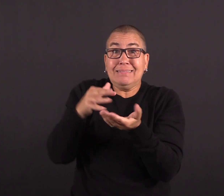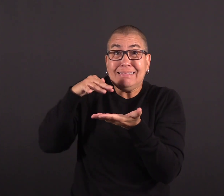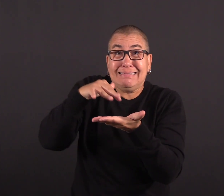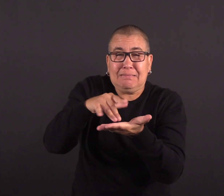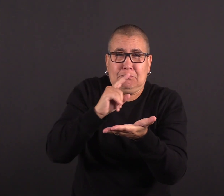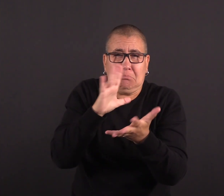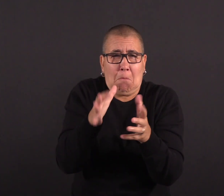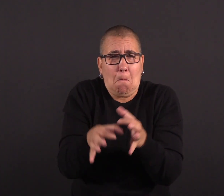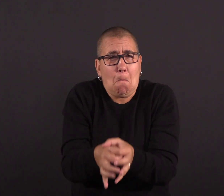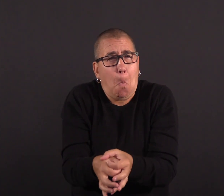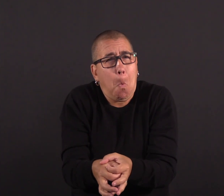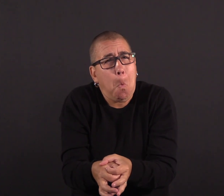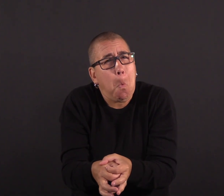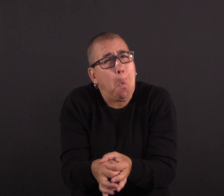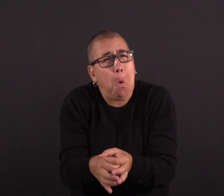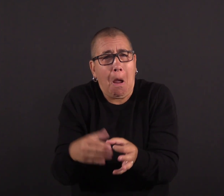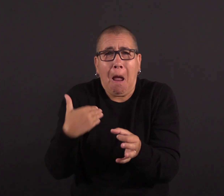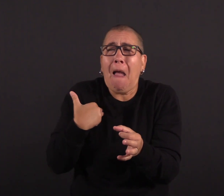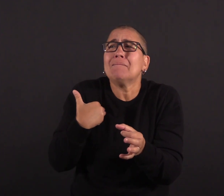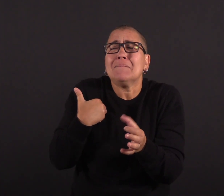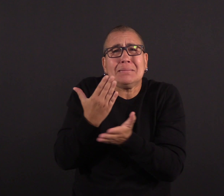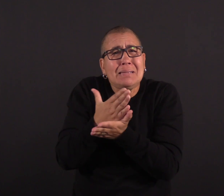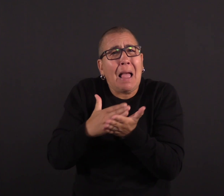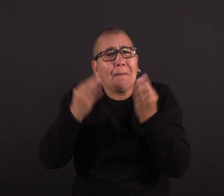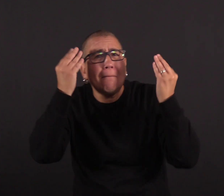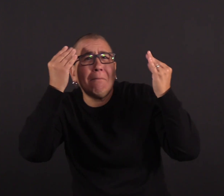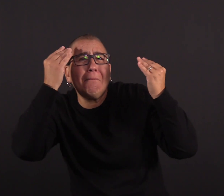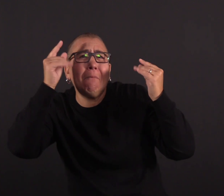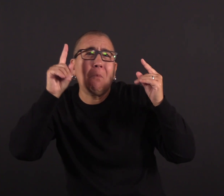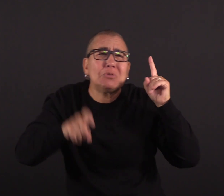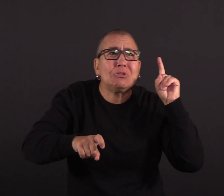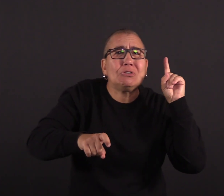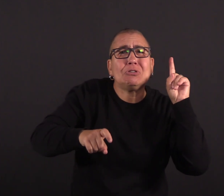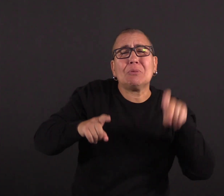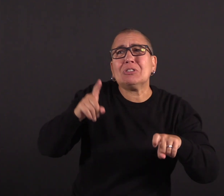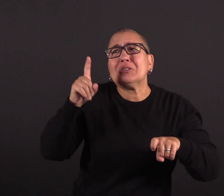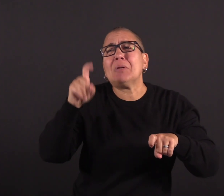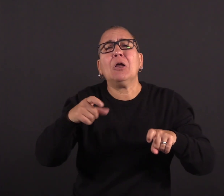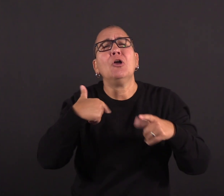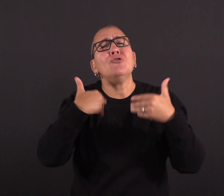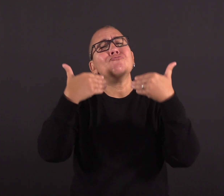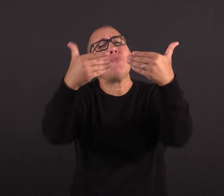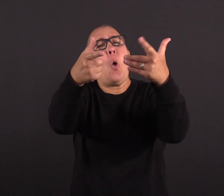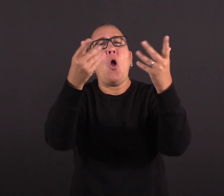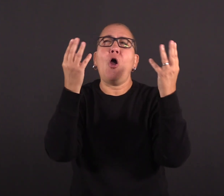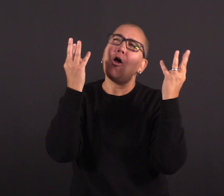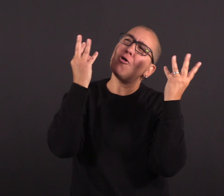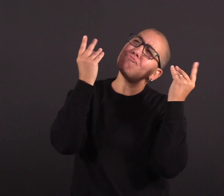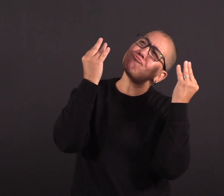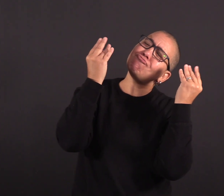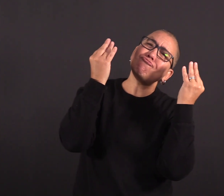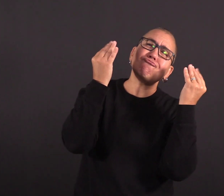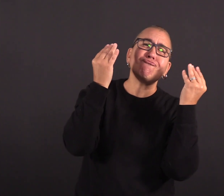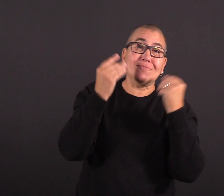"I began thinking, 'Which arm am I going to get them in?' And I think I'm going to get my COVID